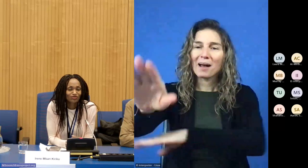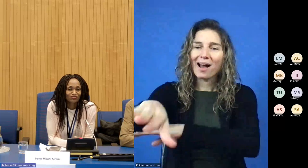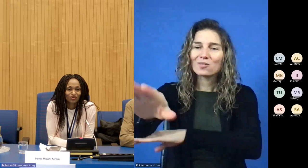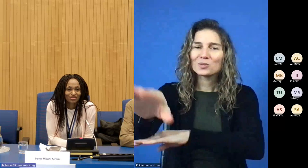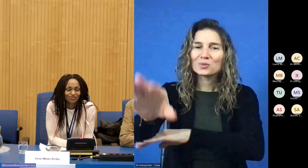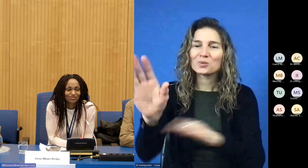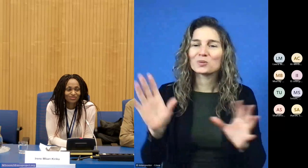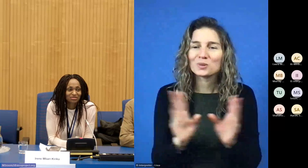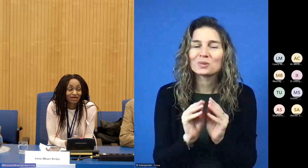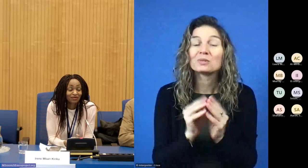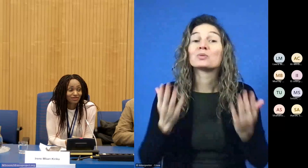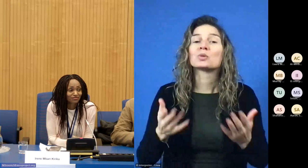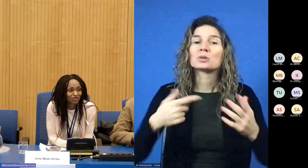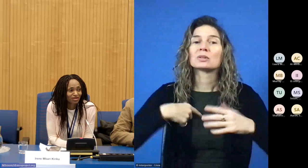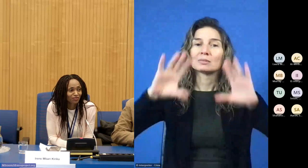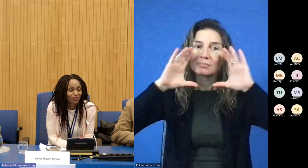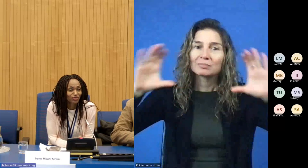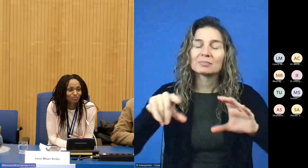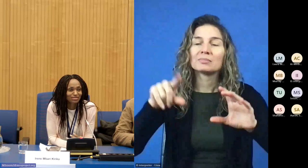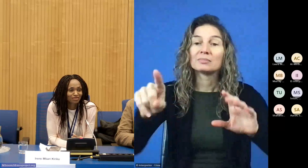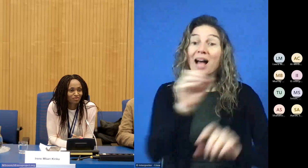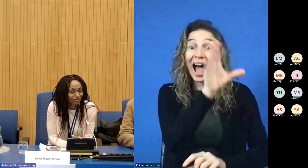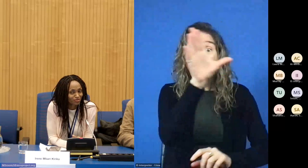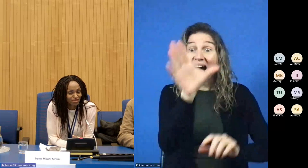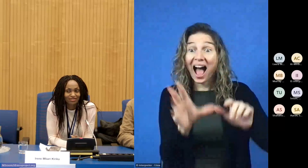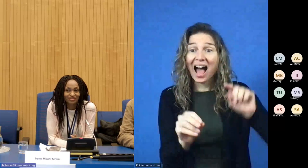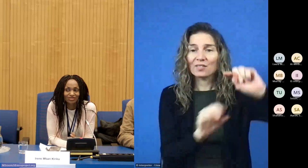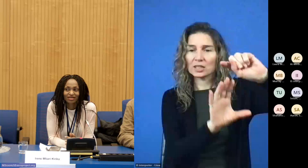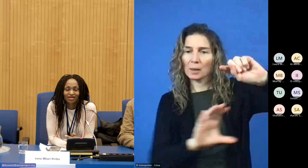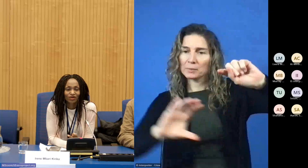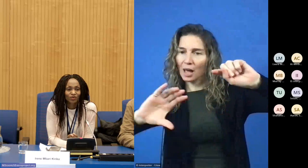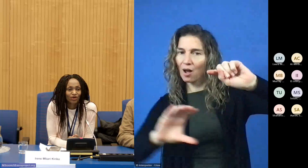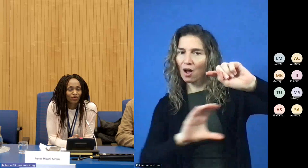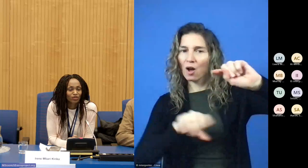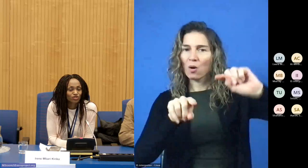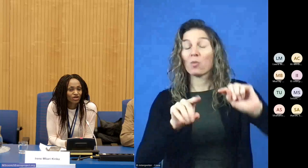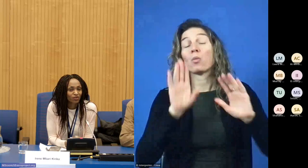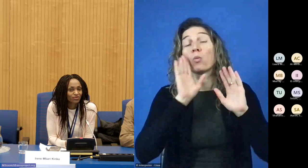going to focus on sub-Saharan Africa, we are going to meet some great speakers who are going to share